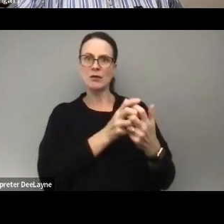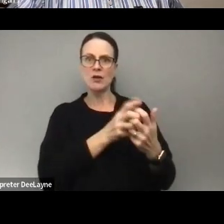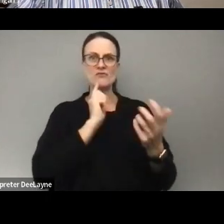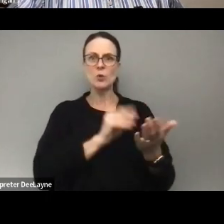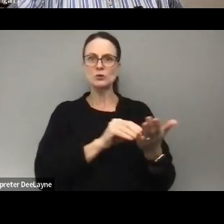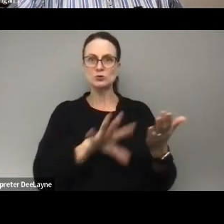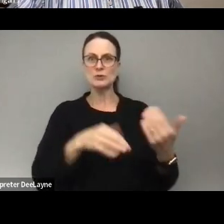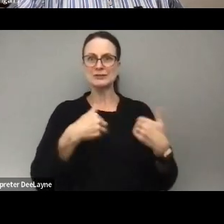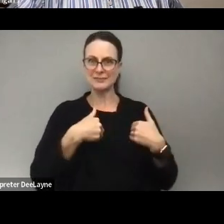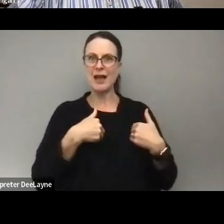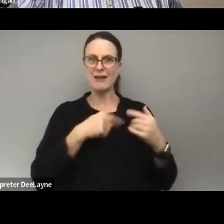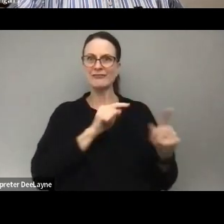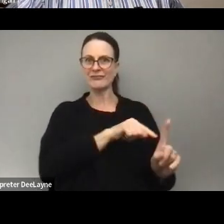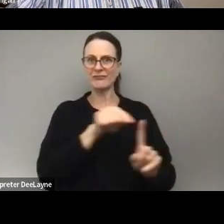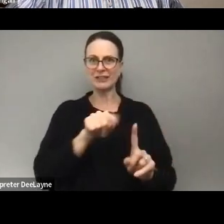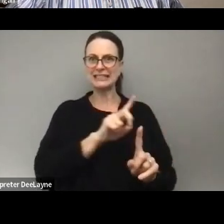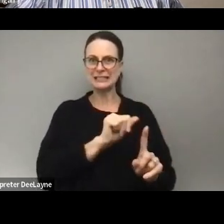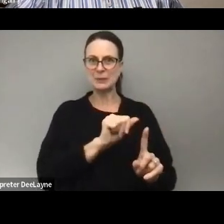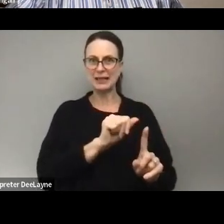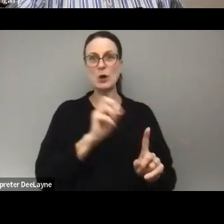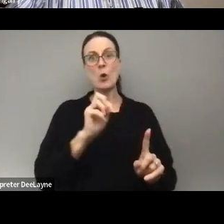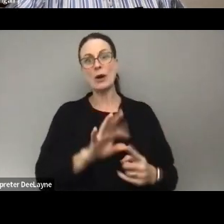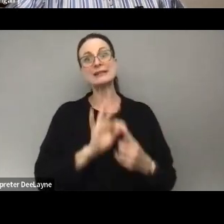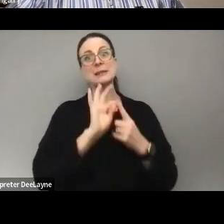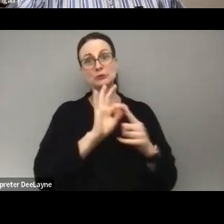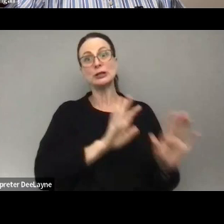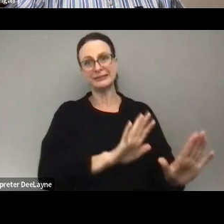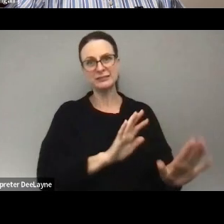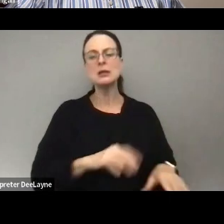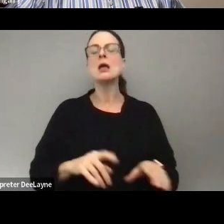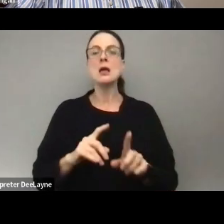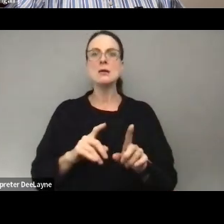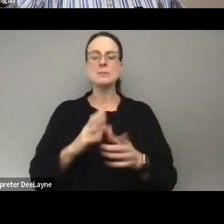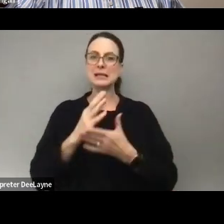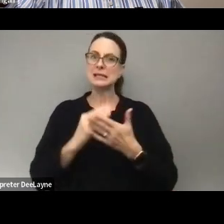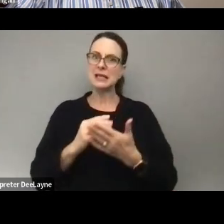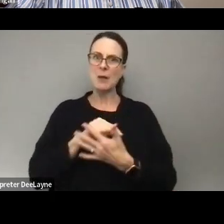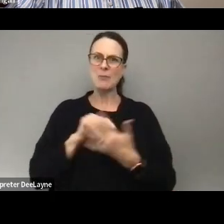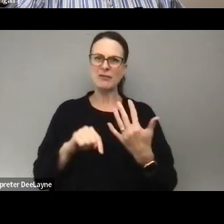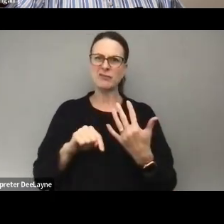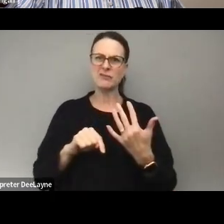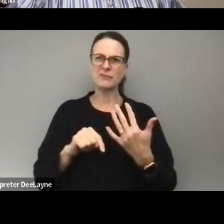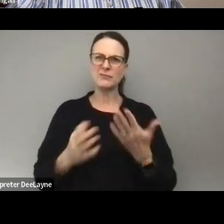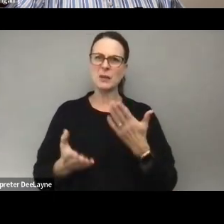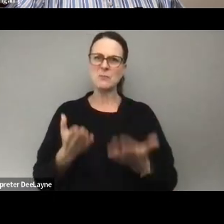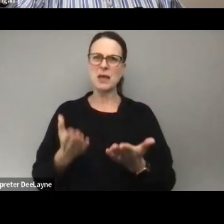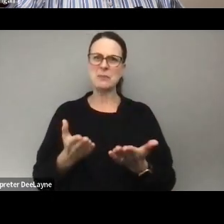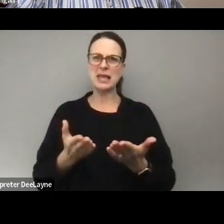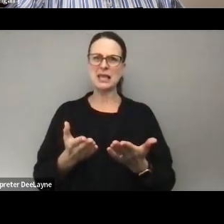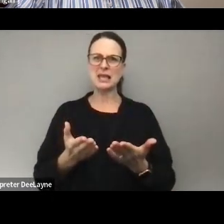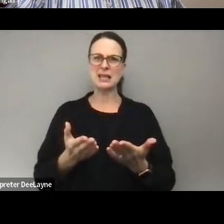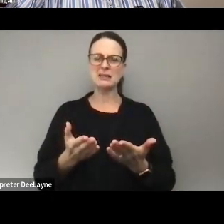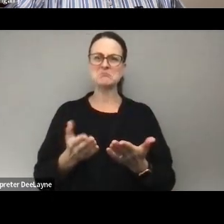with disabilities or exceptionalities, but some of those things might be applicable